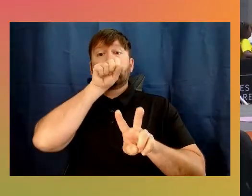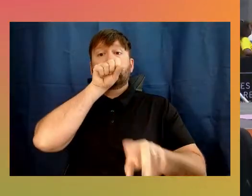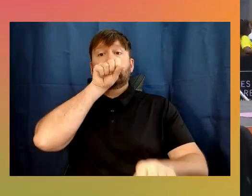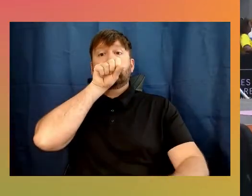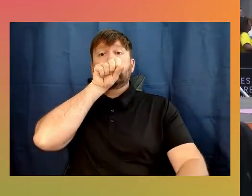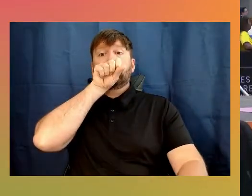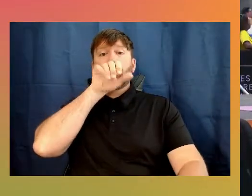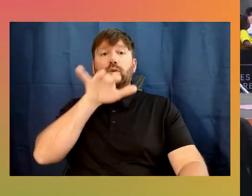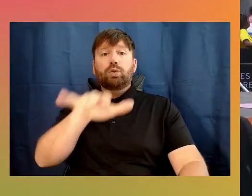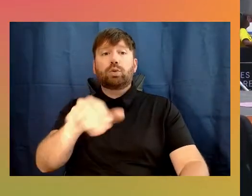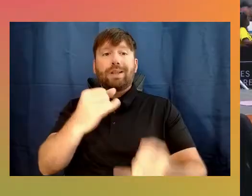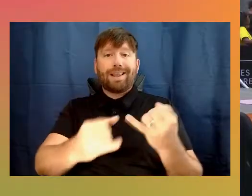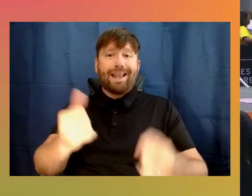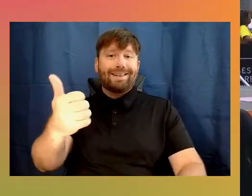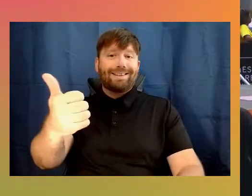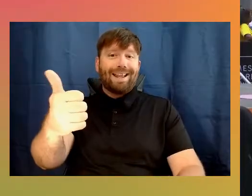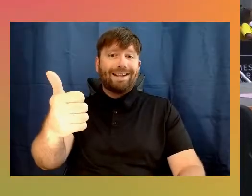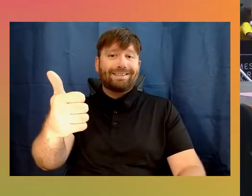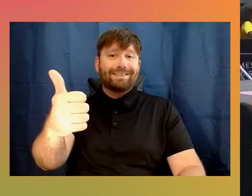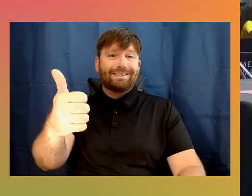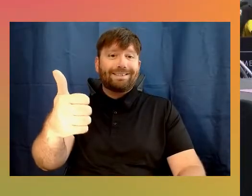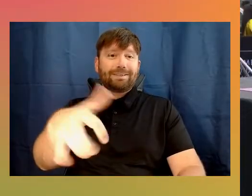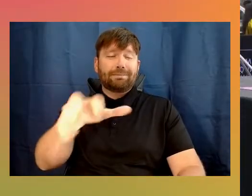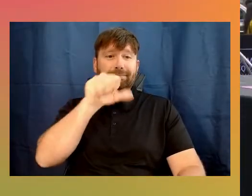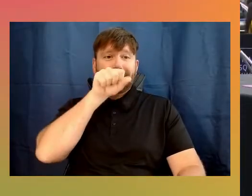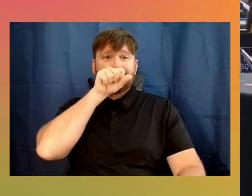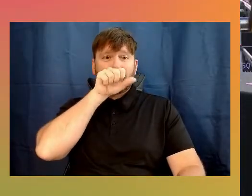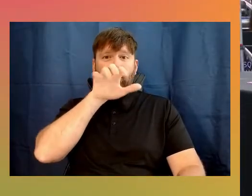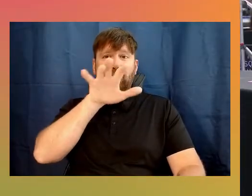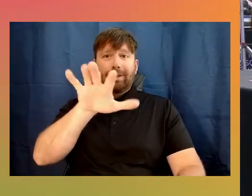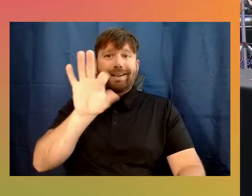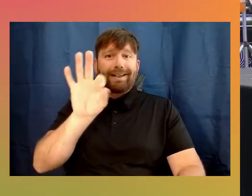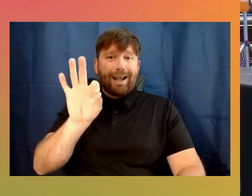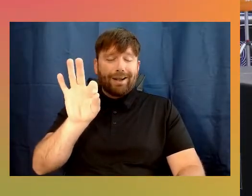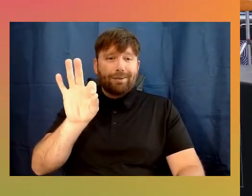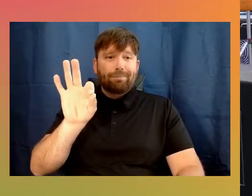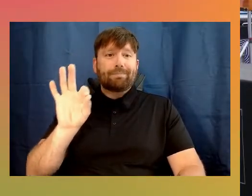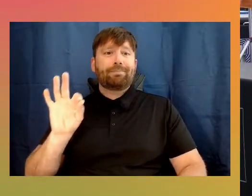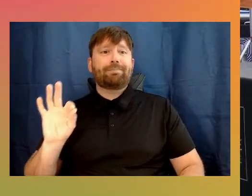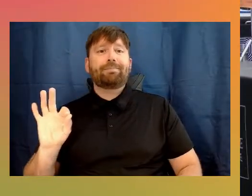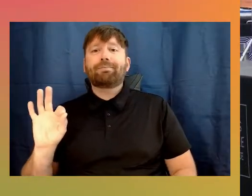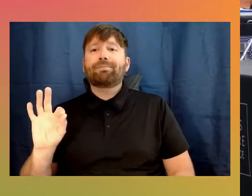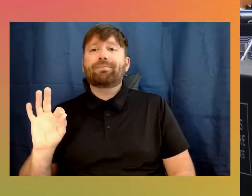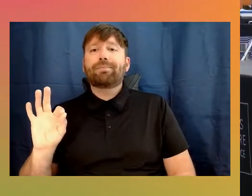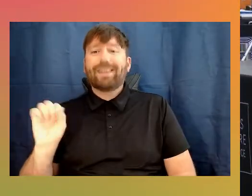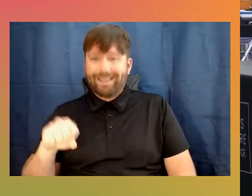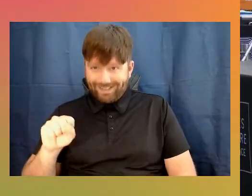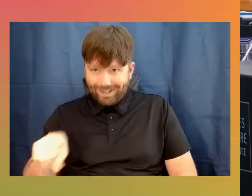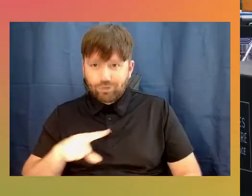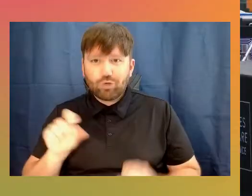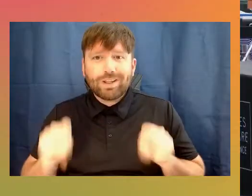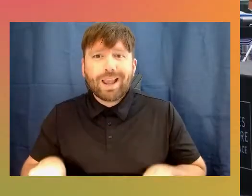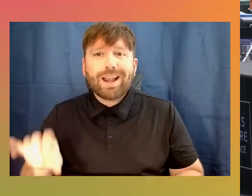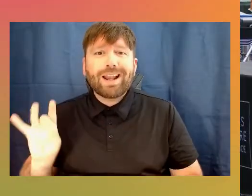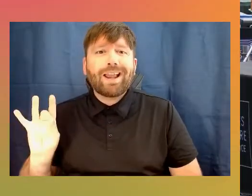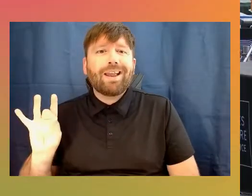LOOK UP. GOOD, EXHALE. LAST 10.